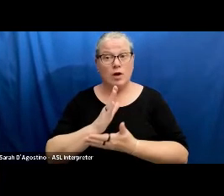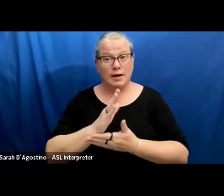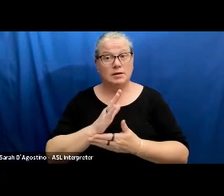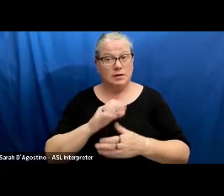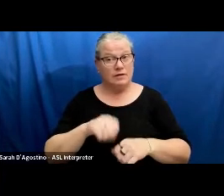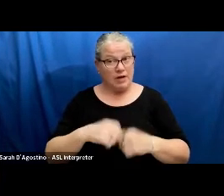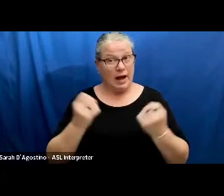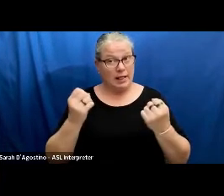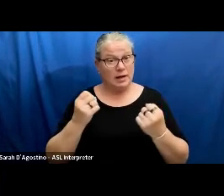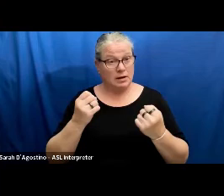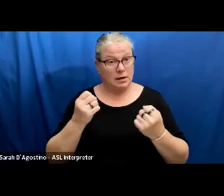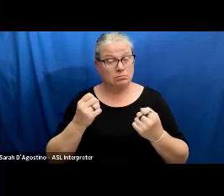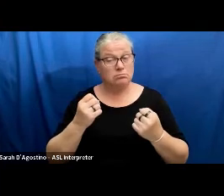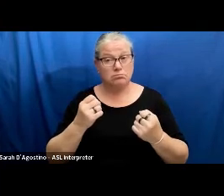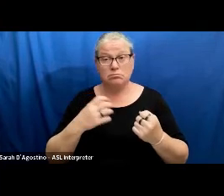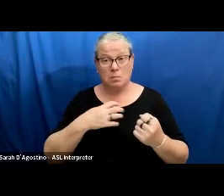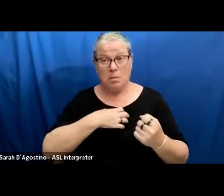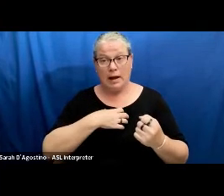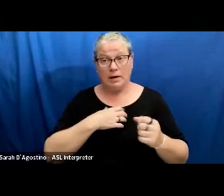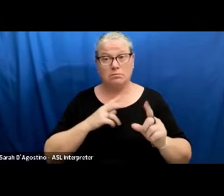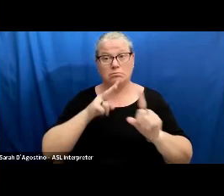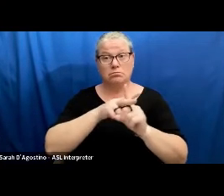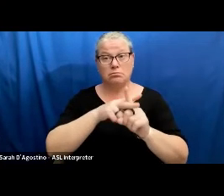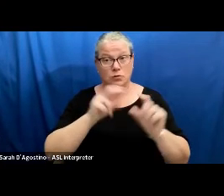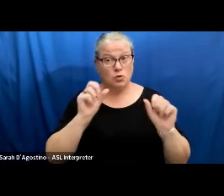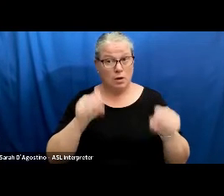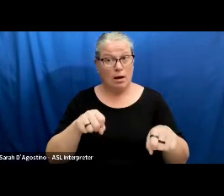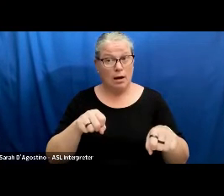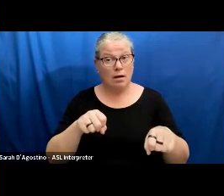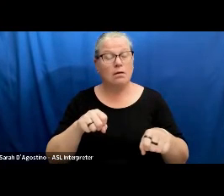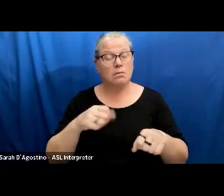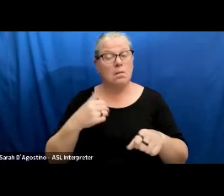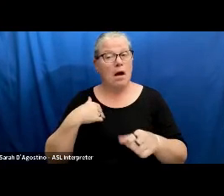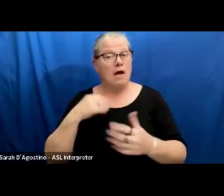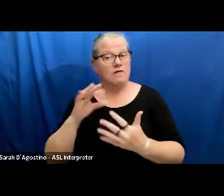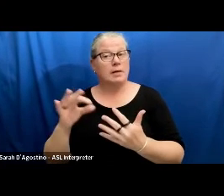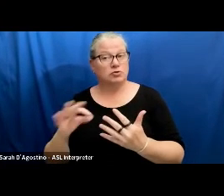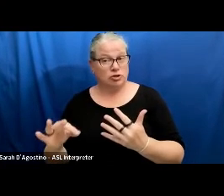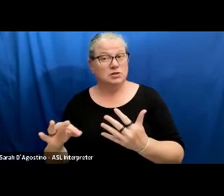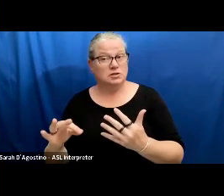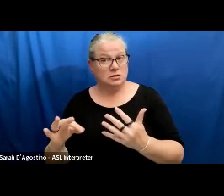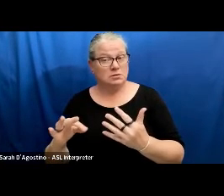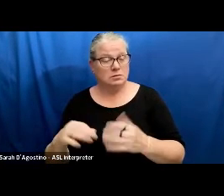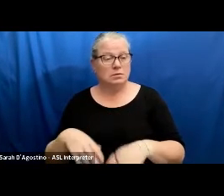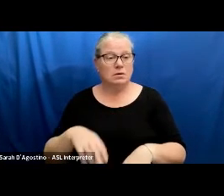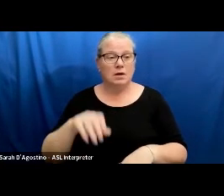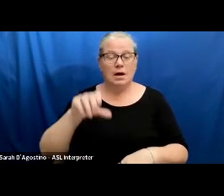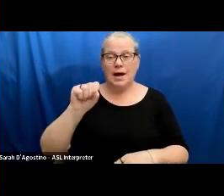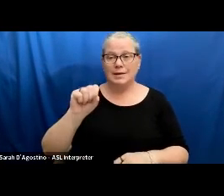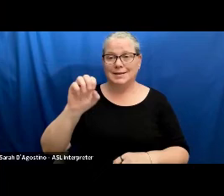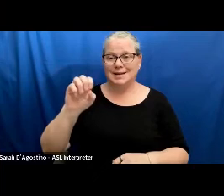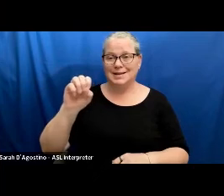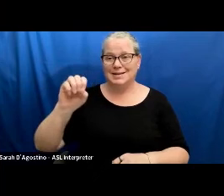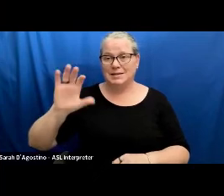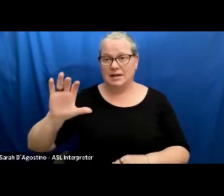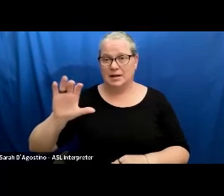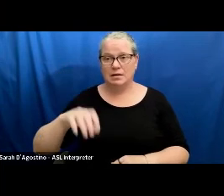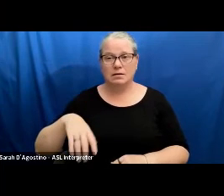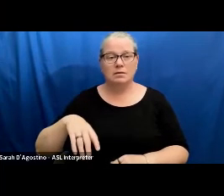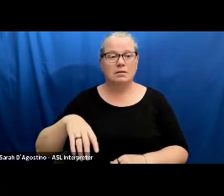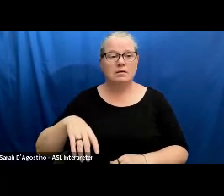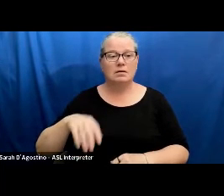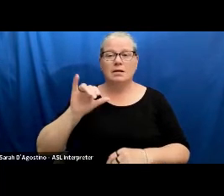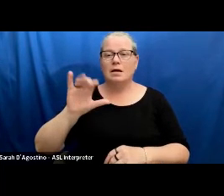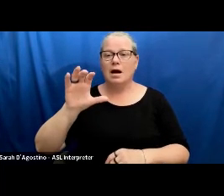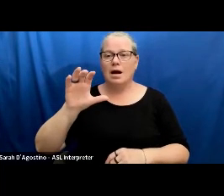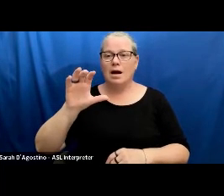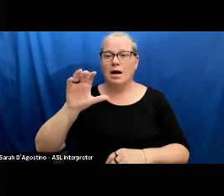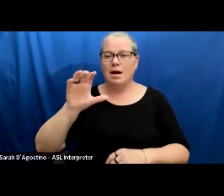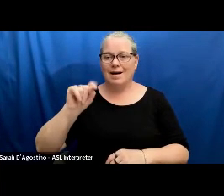are to file such a complaint the s-e-e-c is the connecticut state election enforcement committee